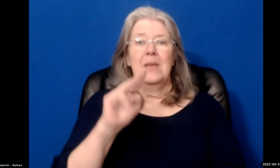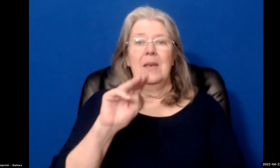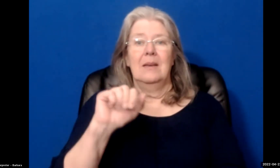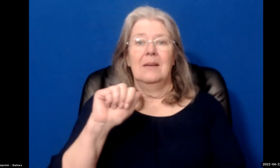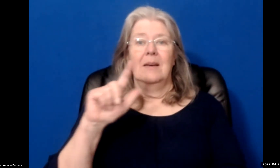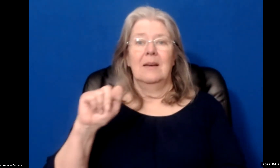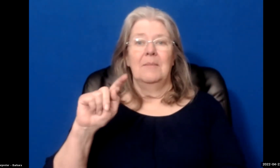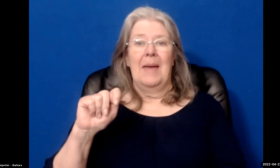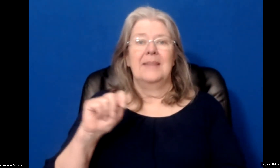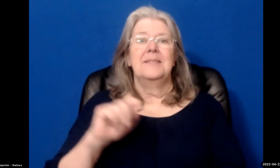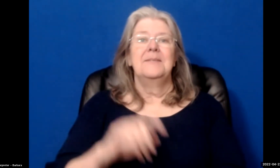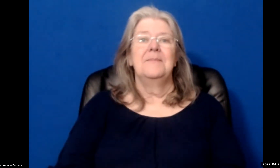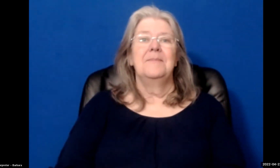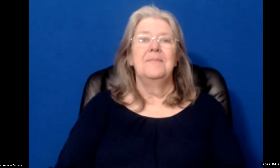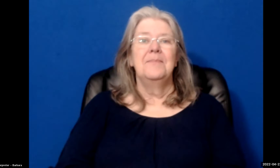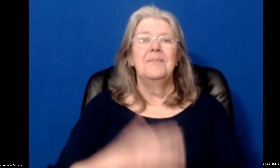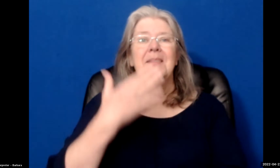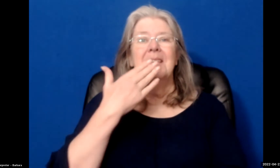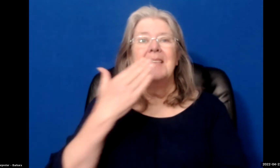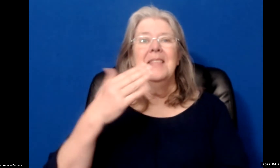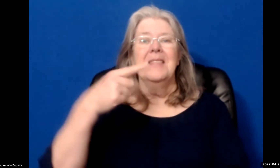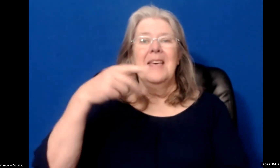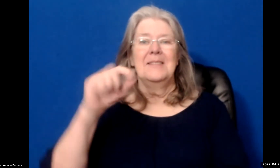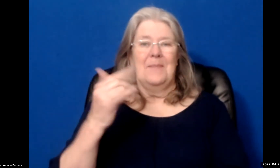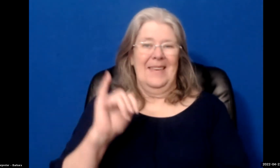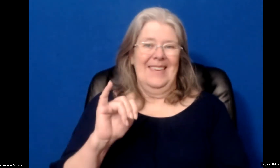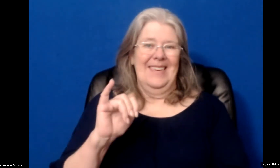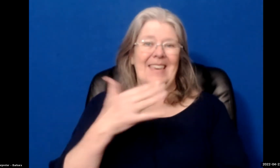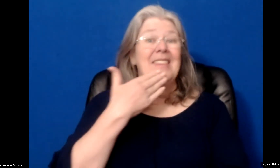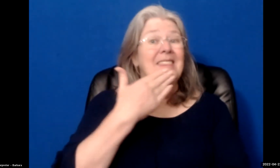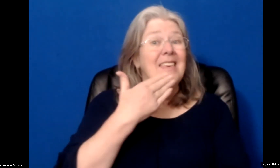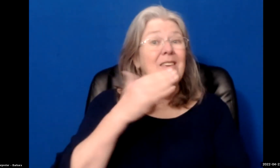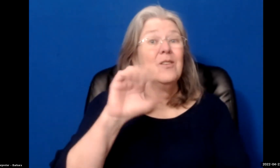Matt: Thanks Peggy and thank you, Shannon.